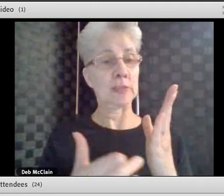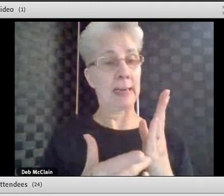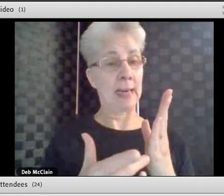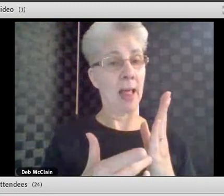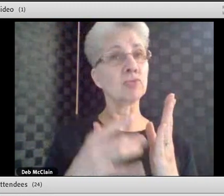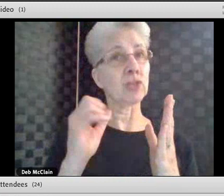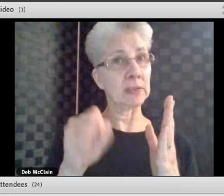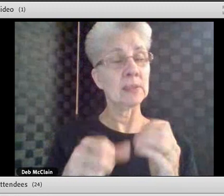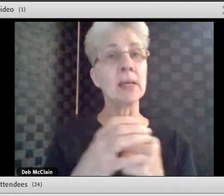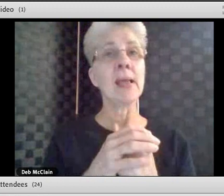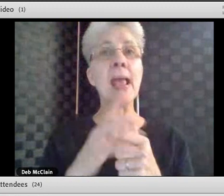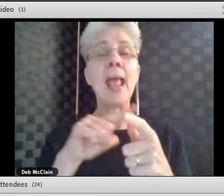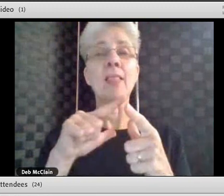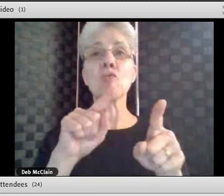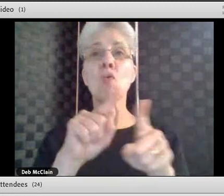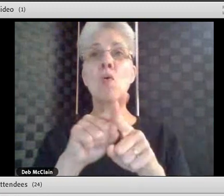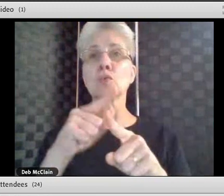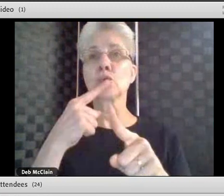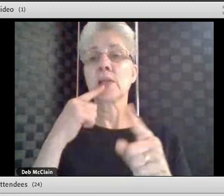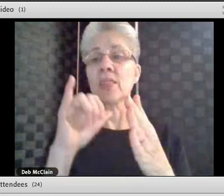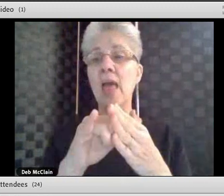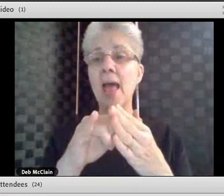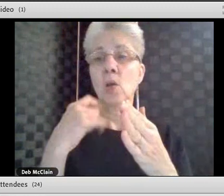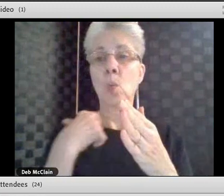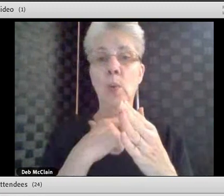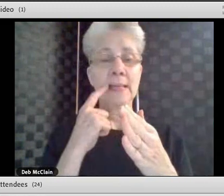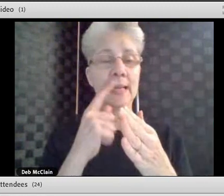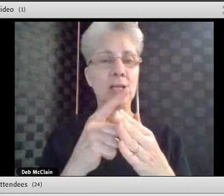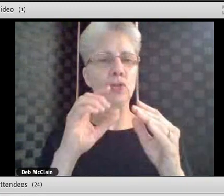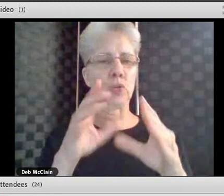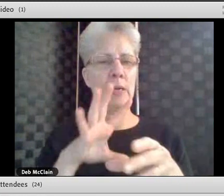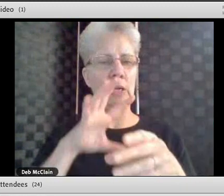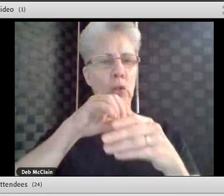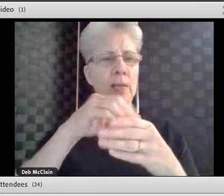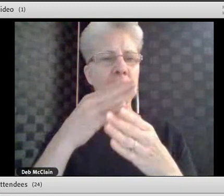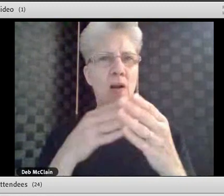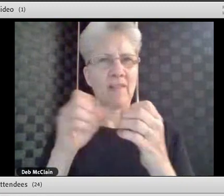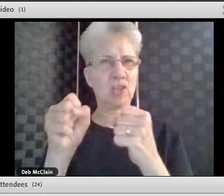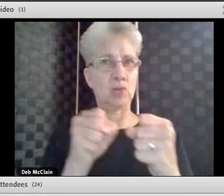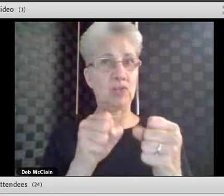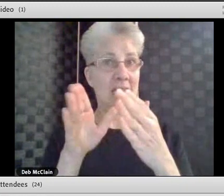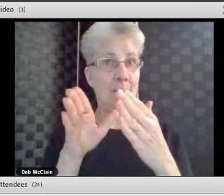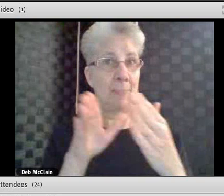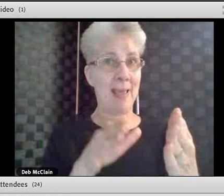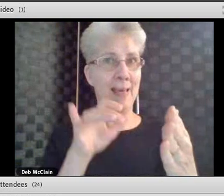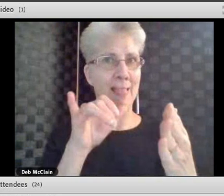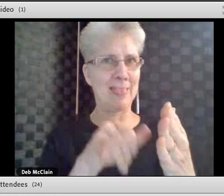and then it also says that we need to put it as part of our strategic planning because this is a society trend, right?